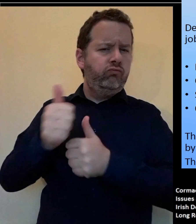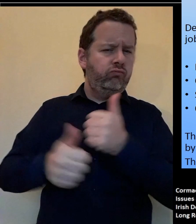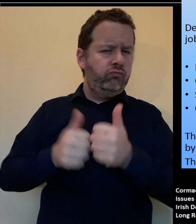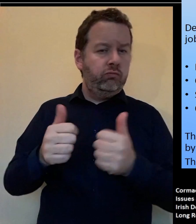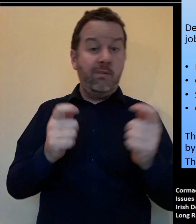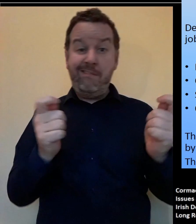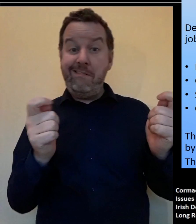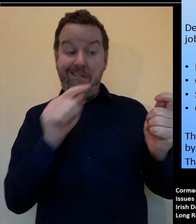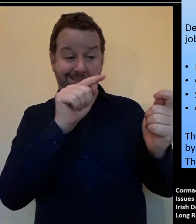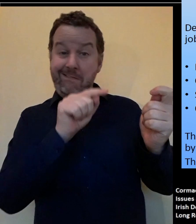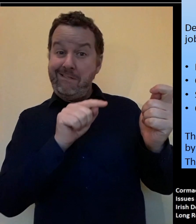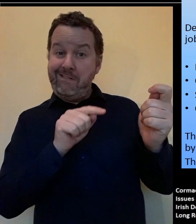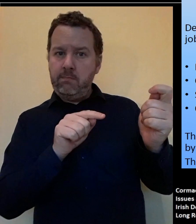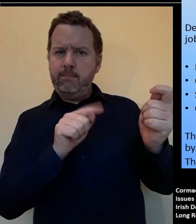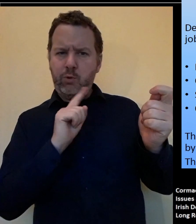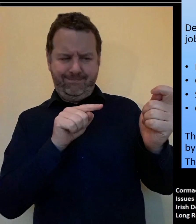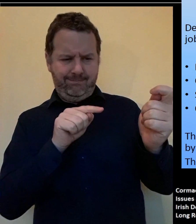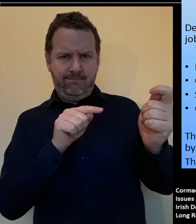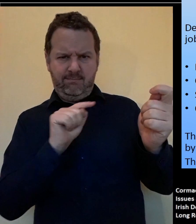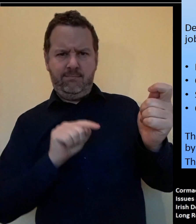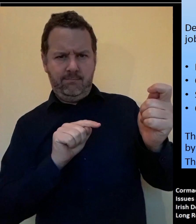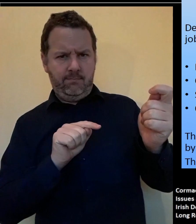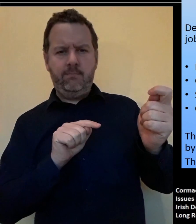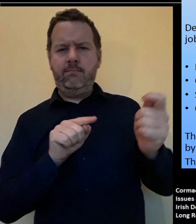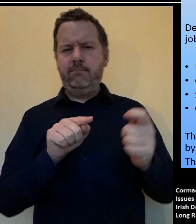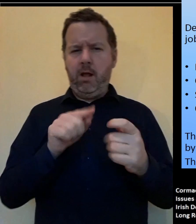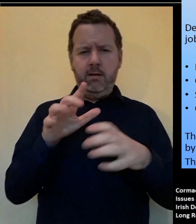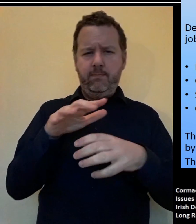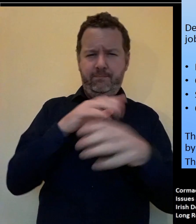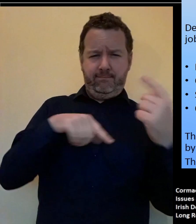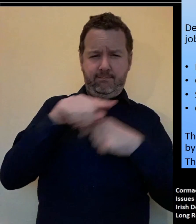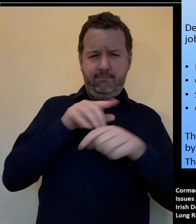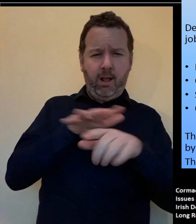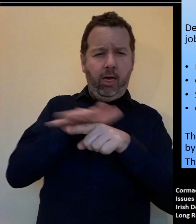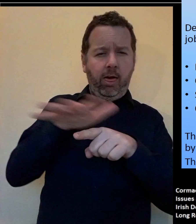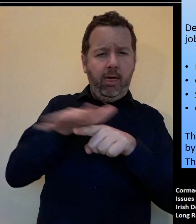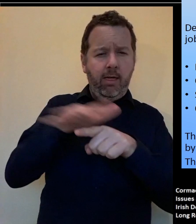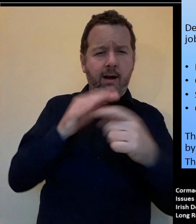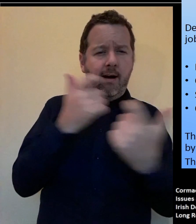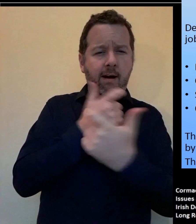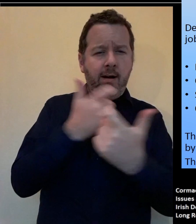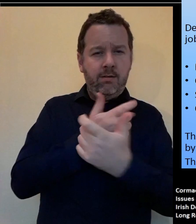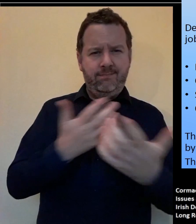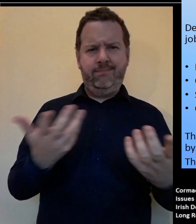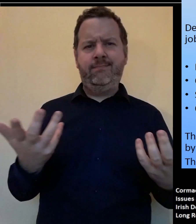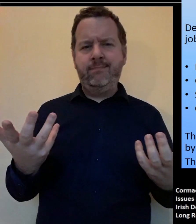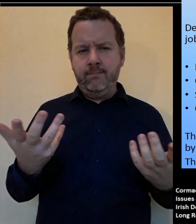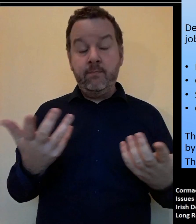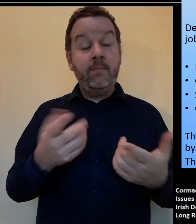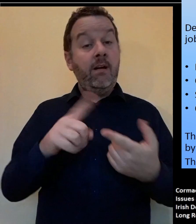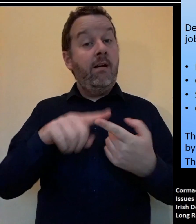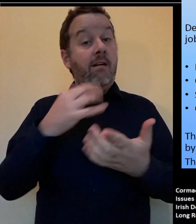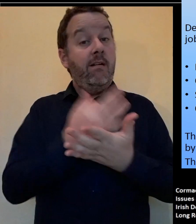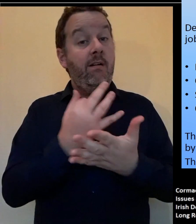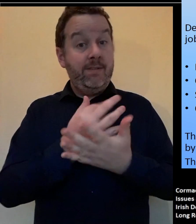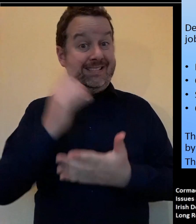and praised them for their usefulness; however in the same breath, Guardians could also make fun of them.